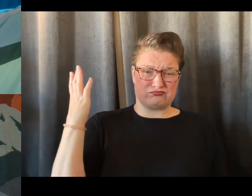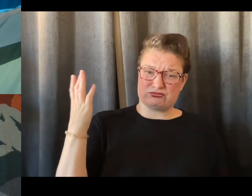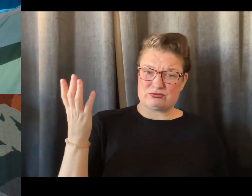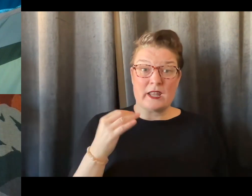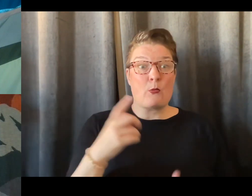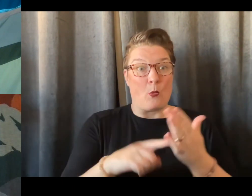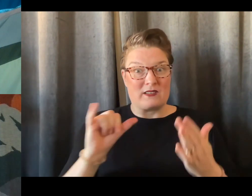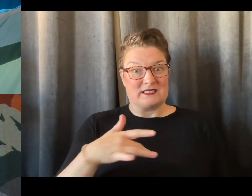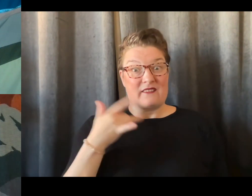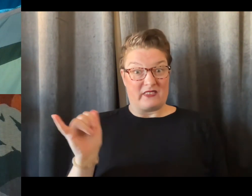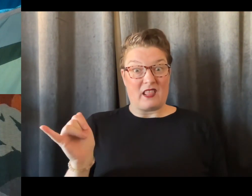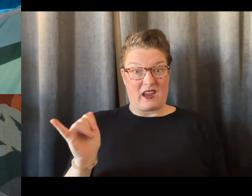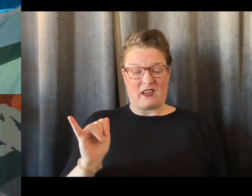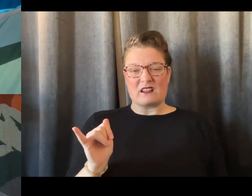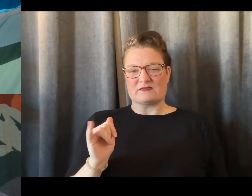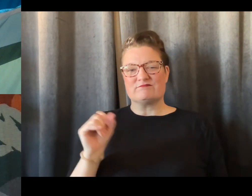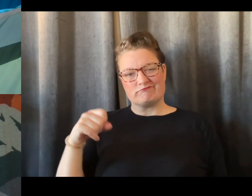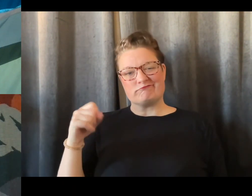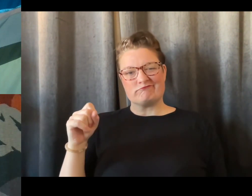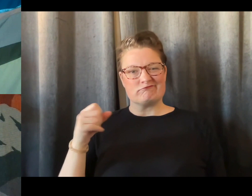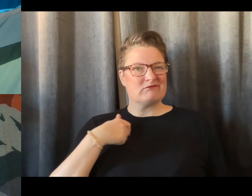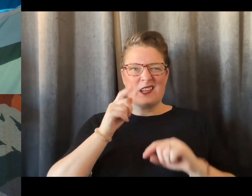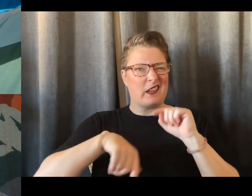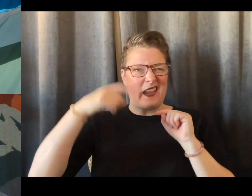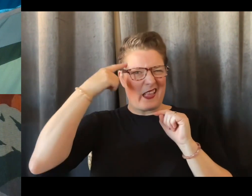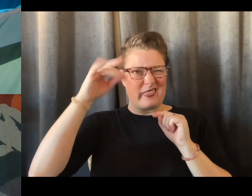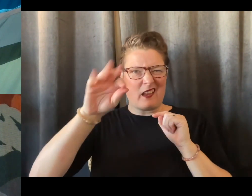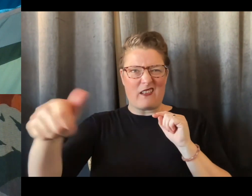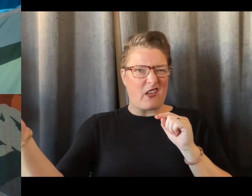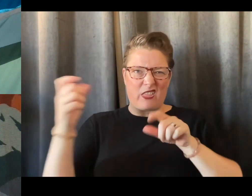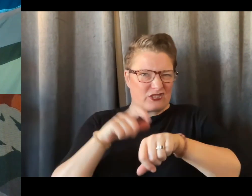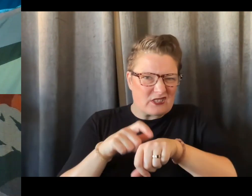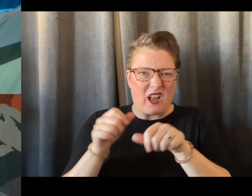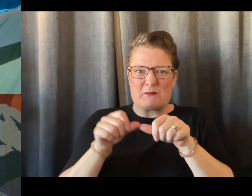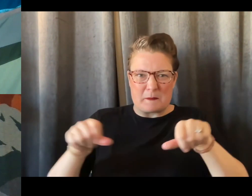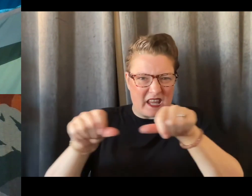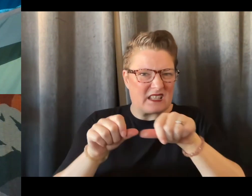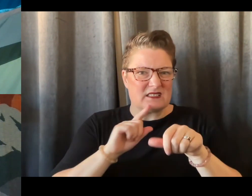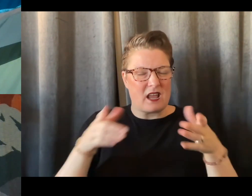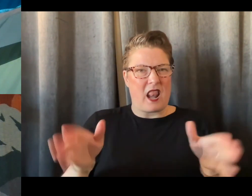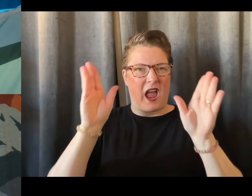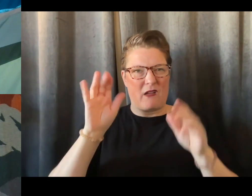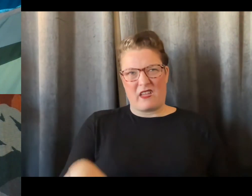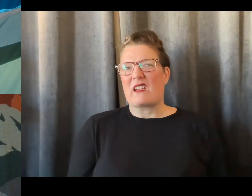It's, Yeah, I don't, can't think of other spaces that really allow for that. So Rebekah: yeah.